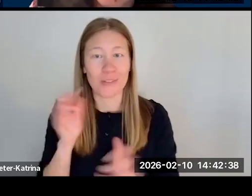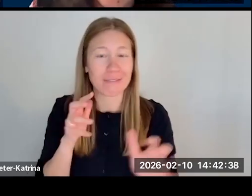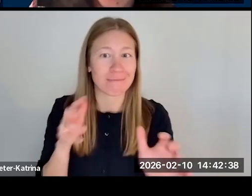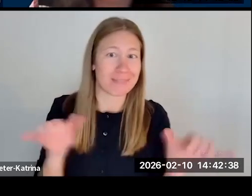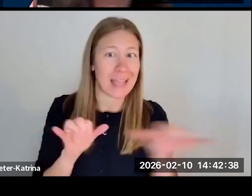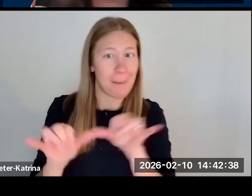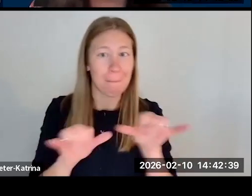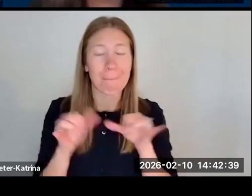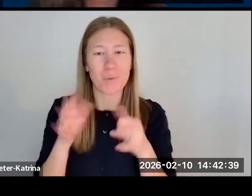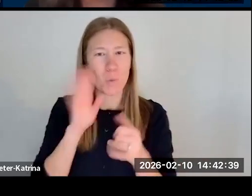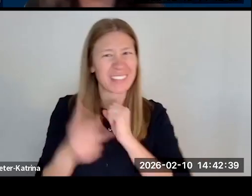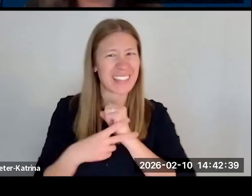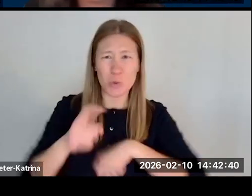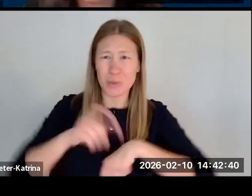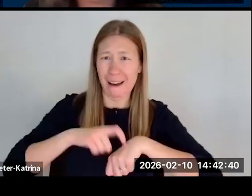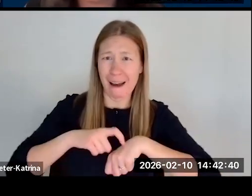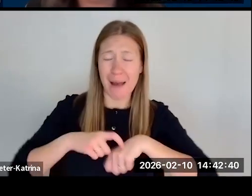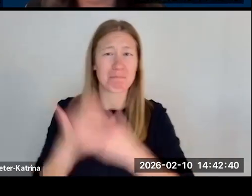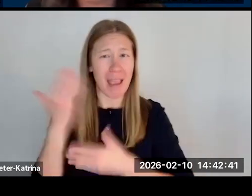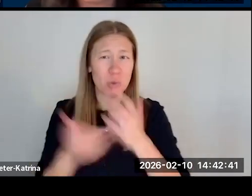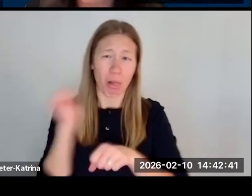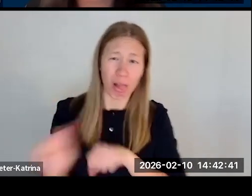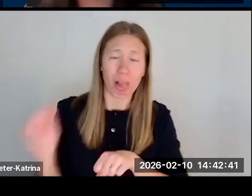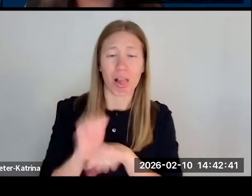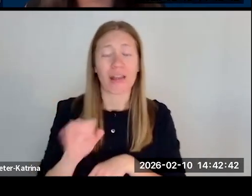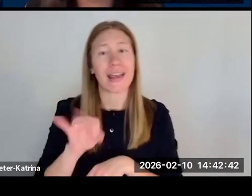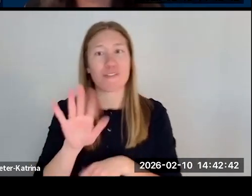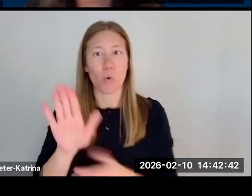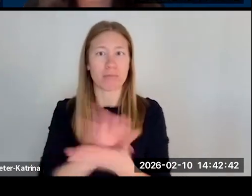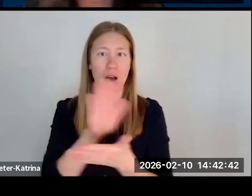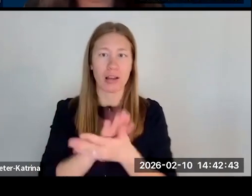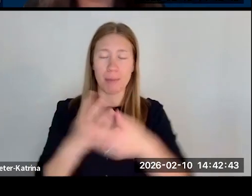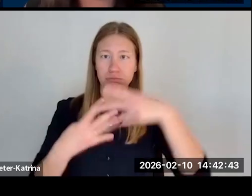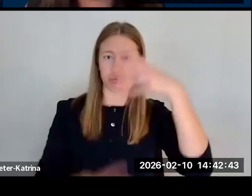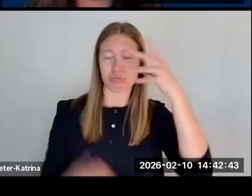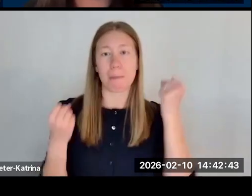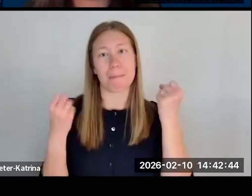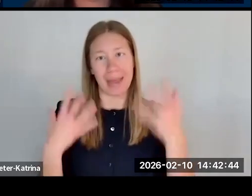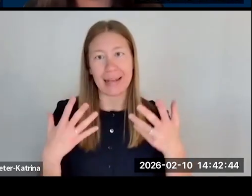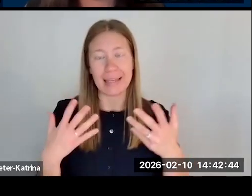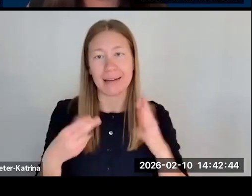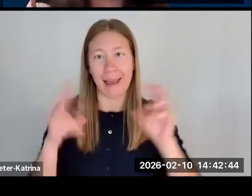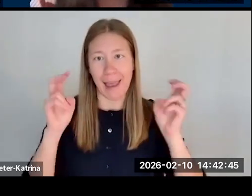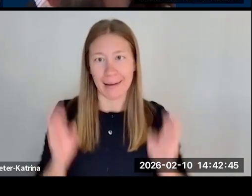and manual effort if you have a document with a lot of headings in specific formatting too.